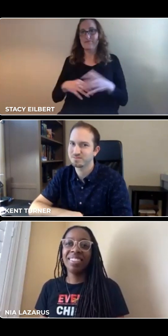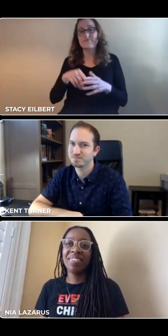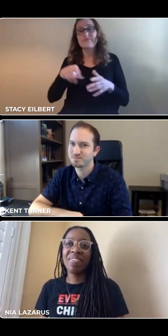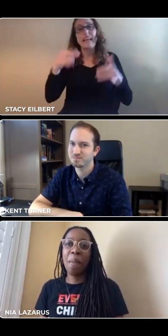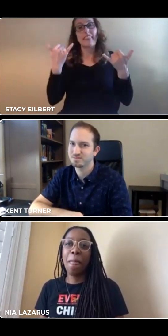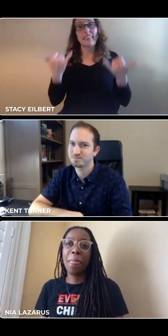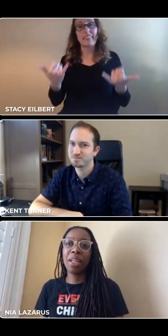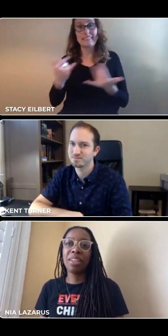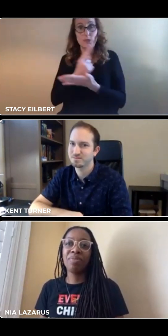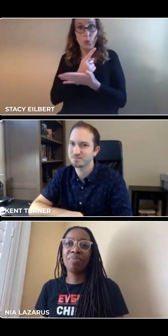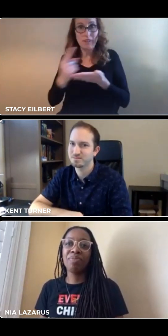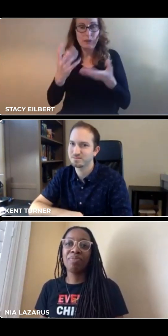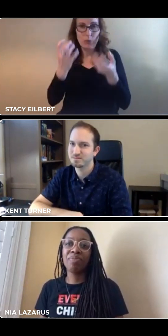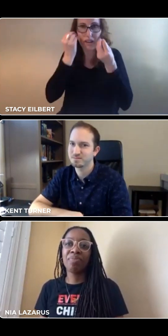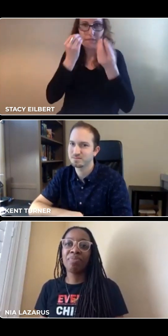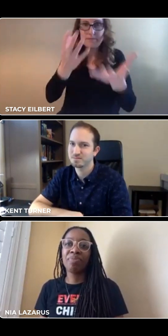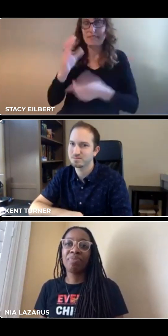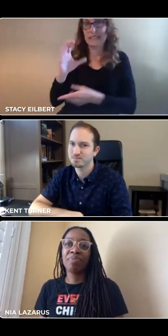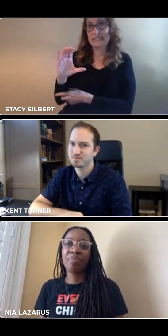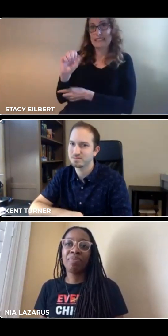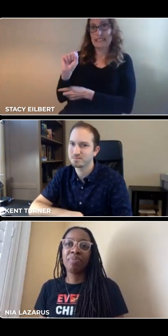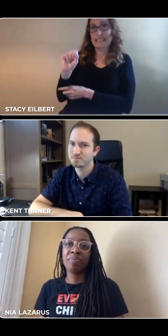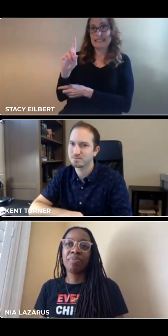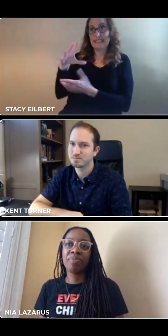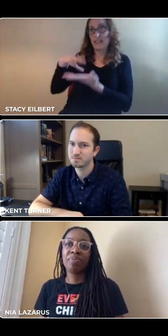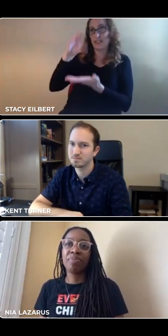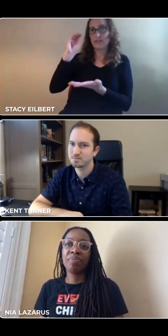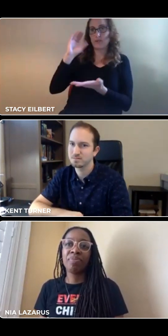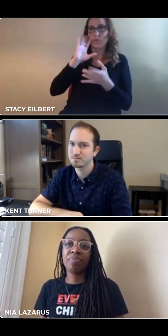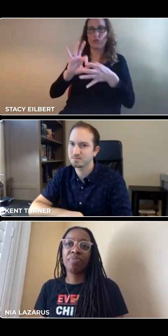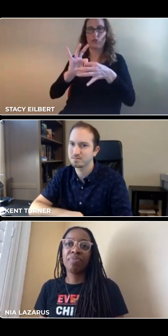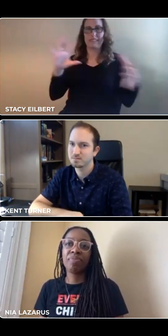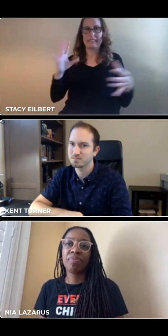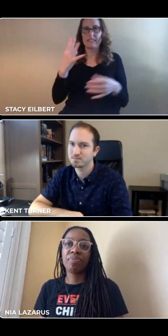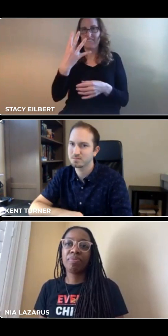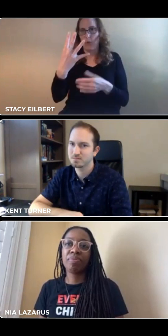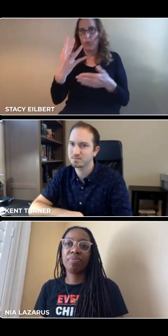that's not the case. We will continue. Right. Just take it with grace and ease.